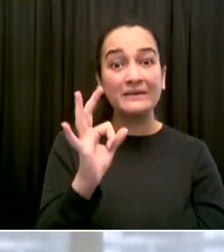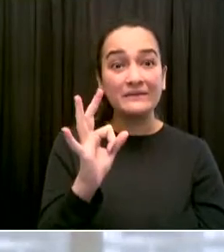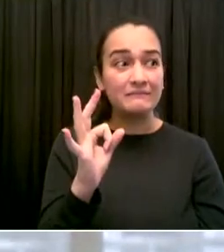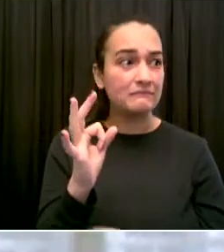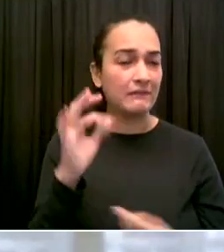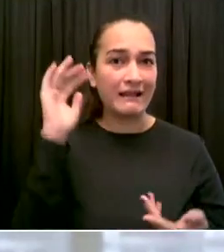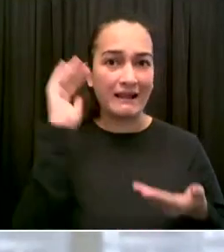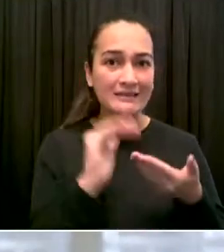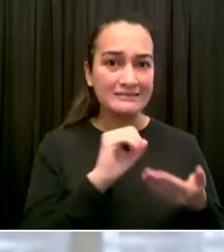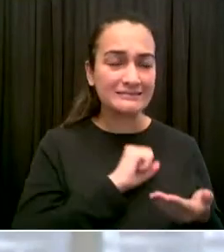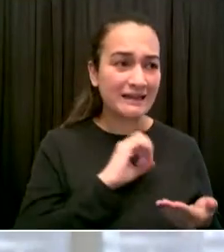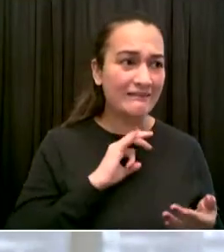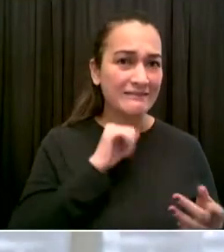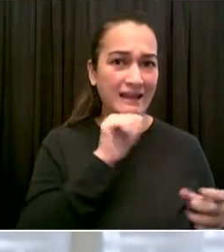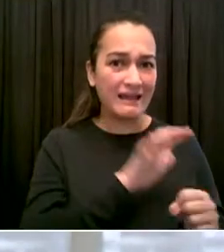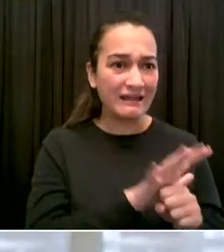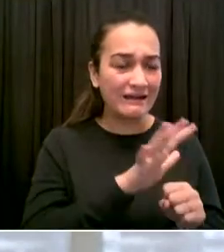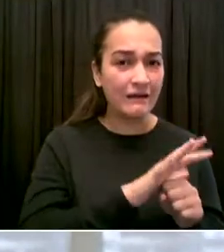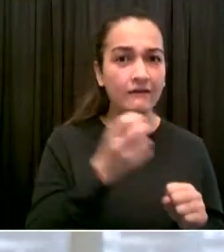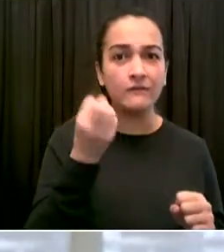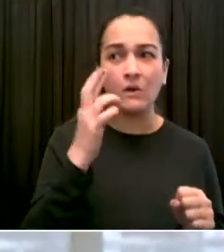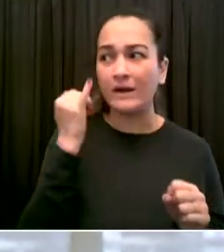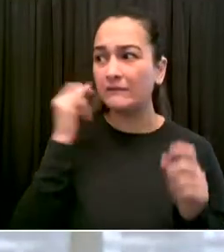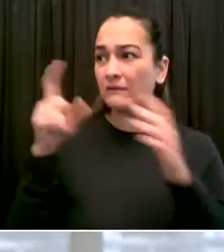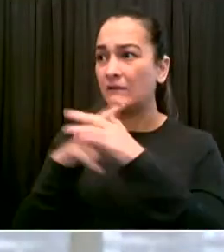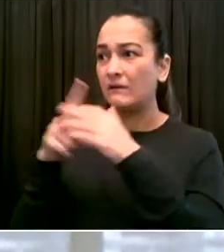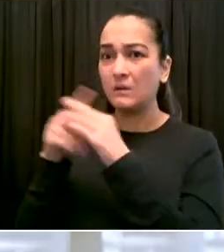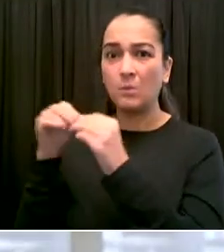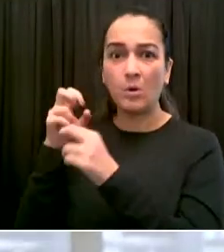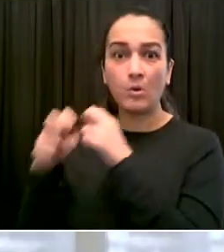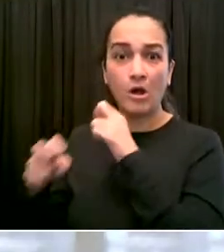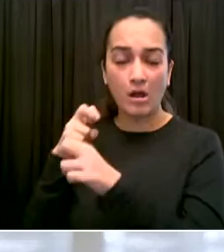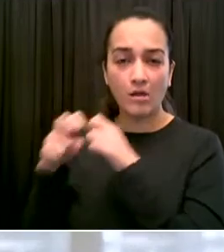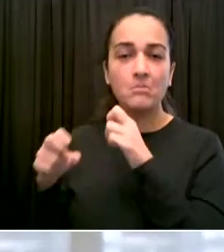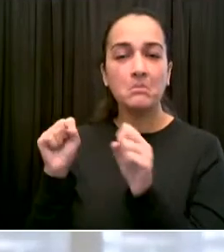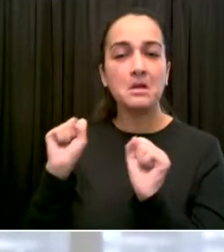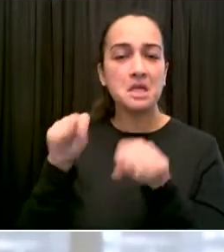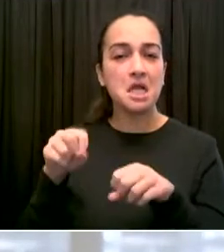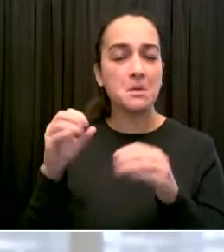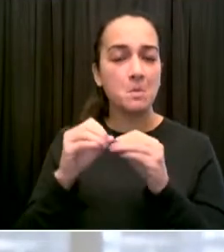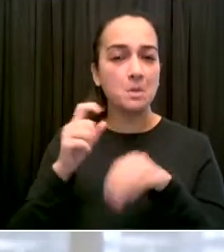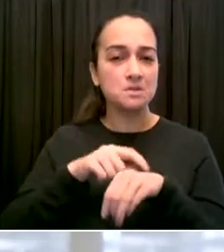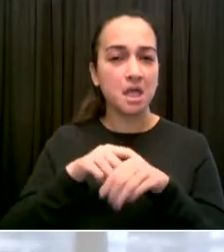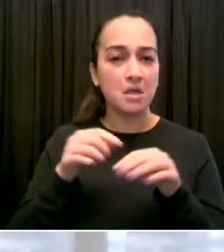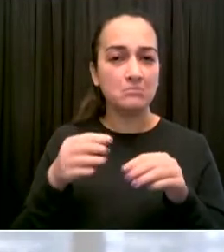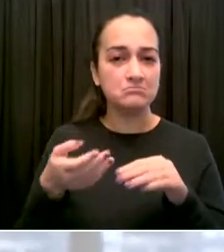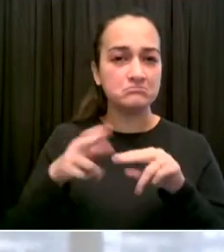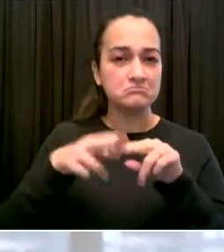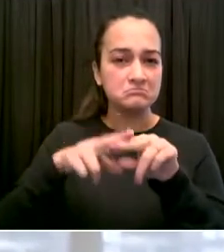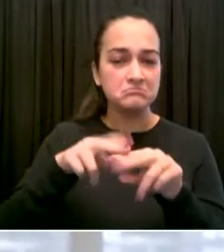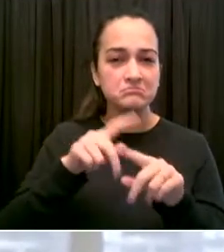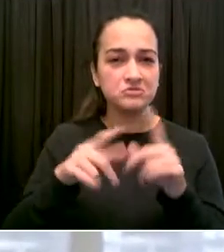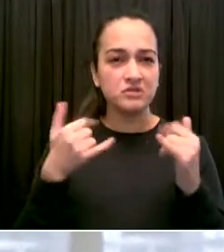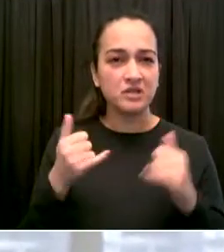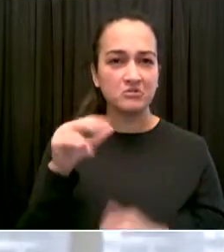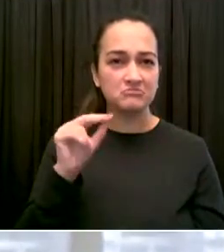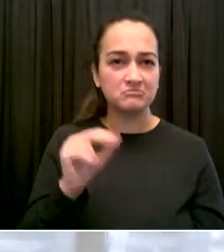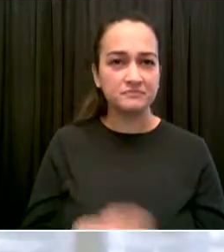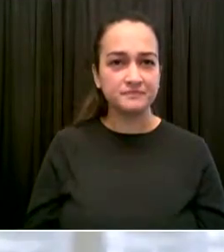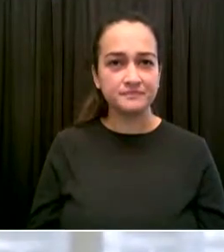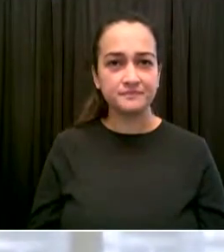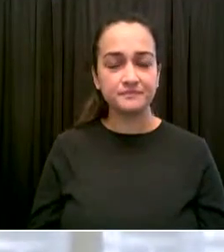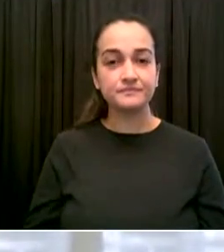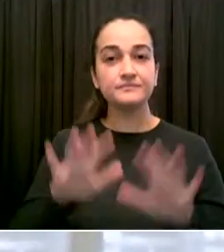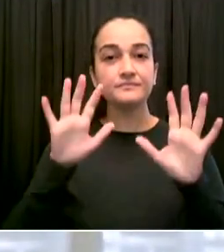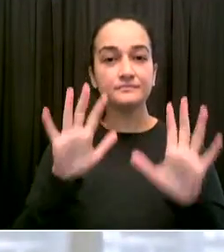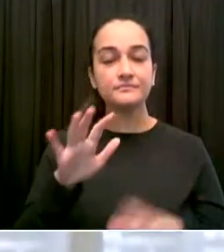STAFF.